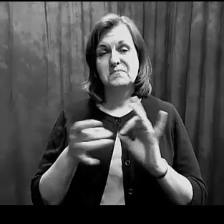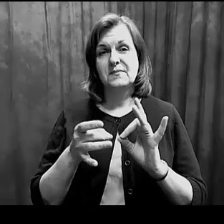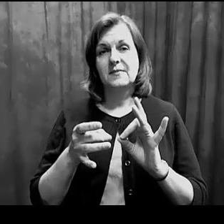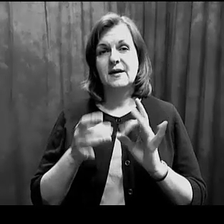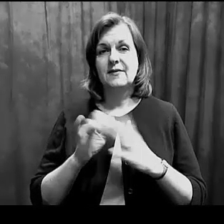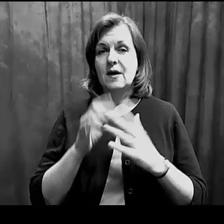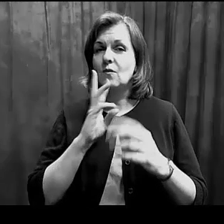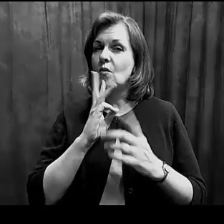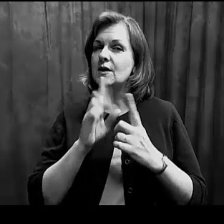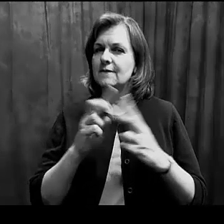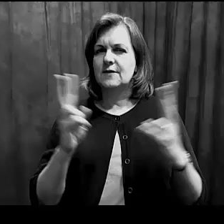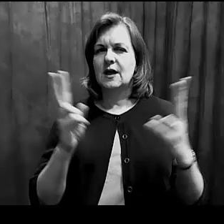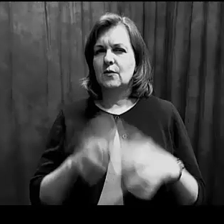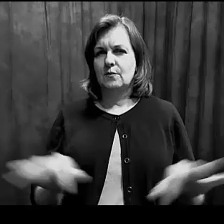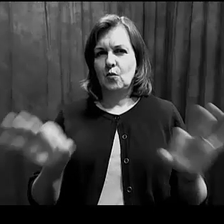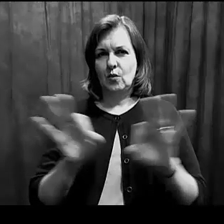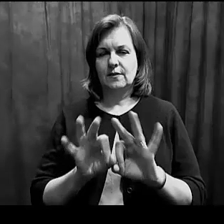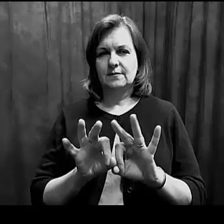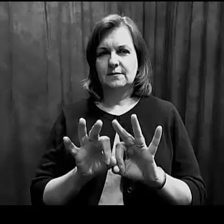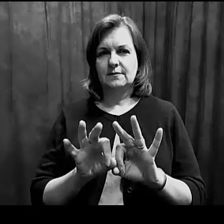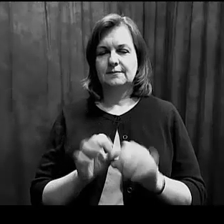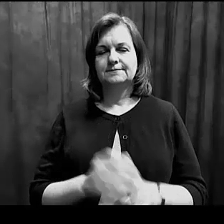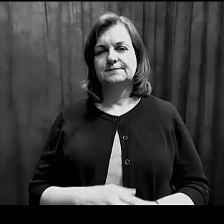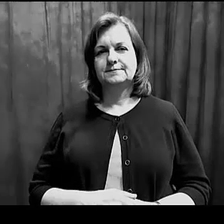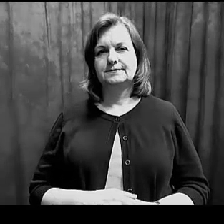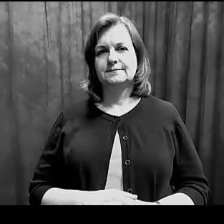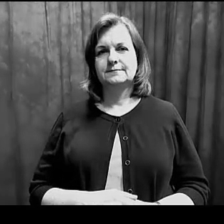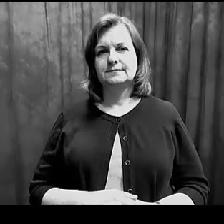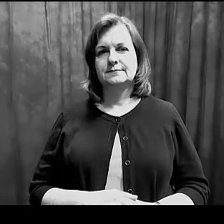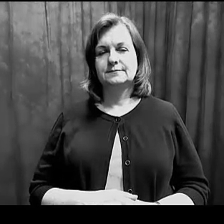I mentioned to you that water is absolutely critical